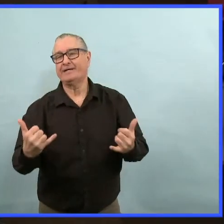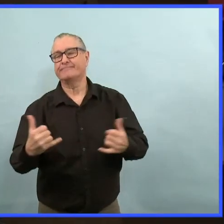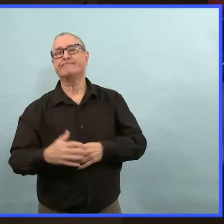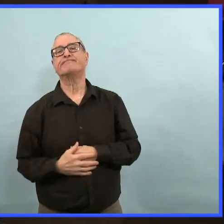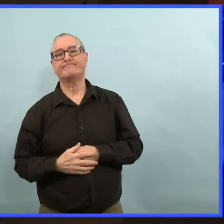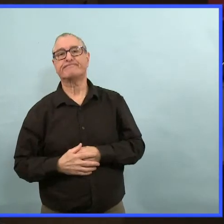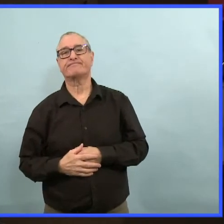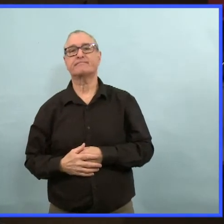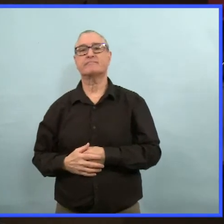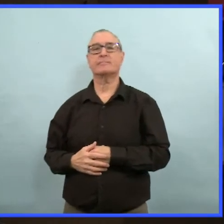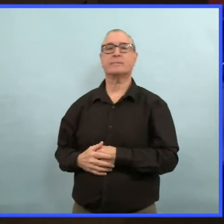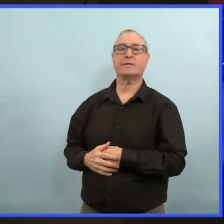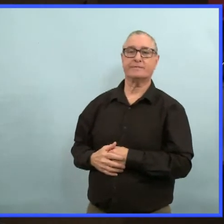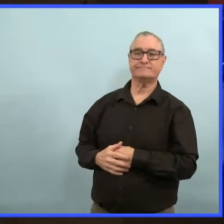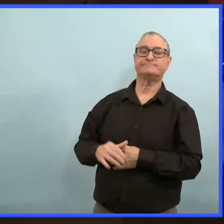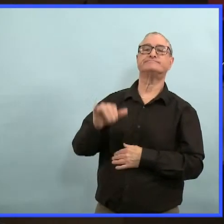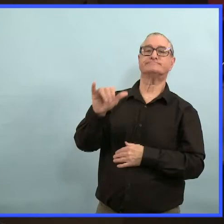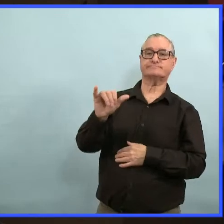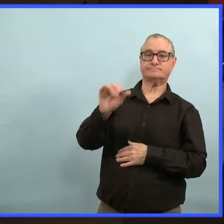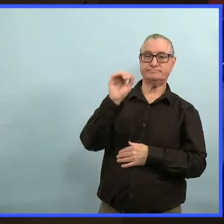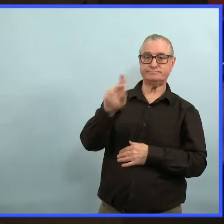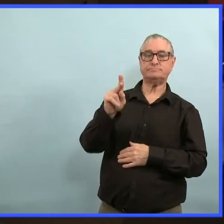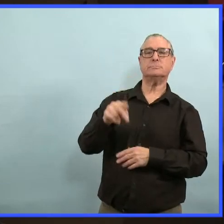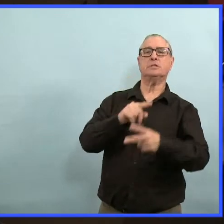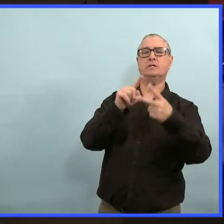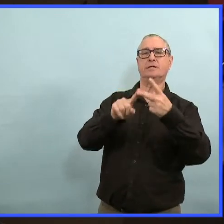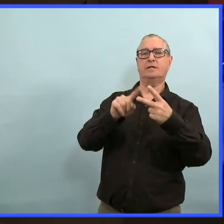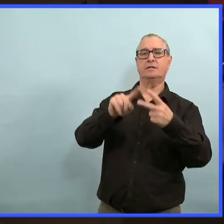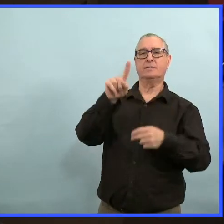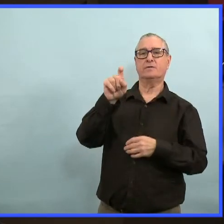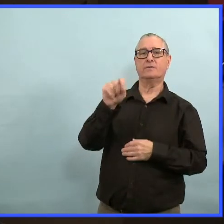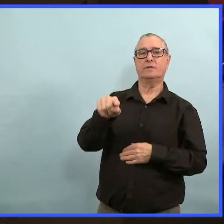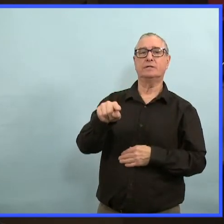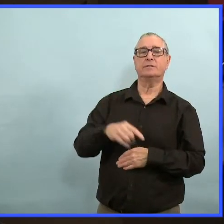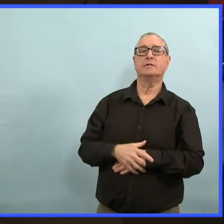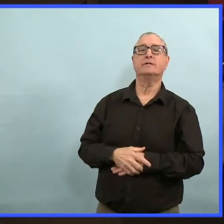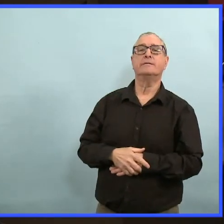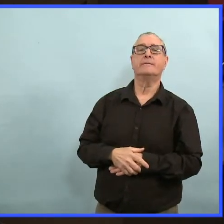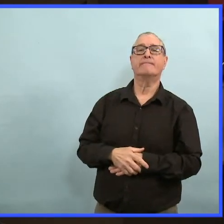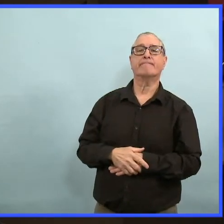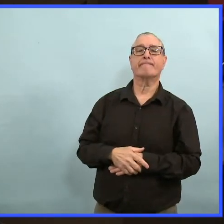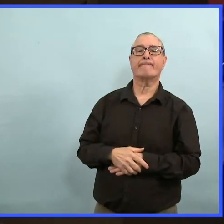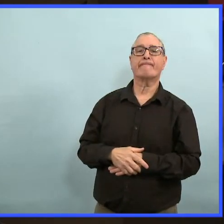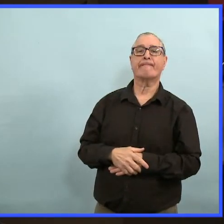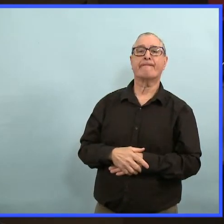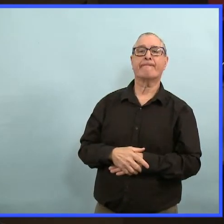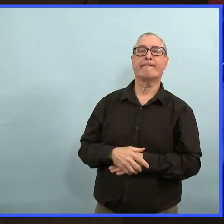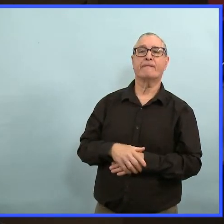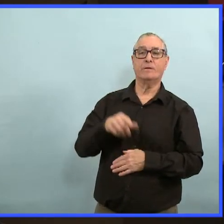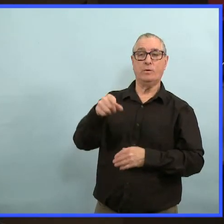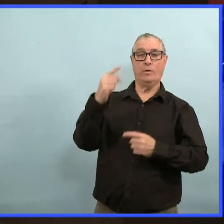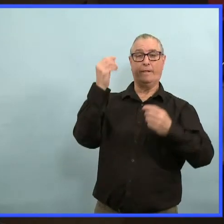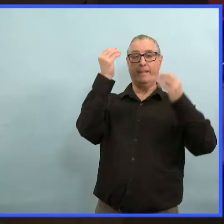okay and also uh you also first we're talking about scaling down critical care is covered